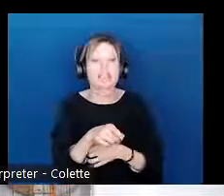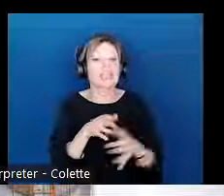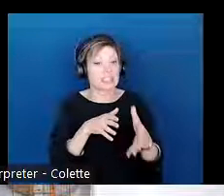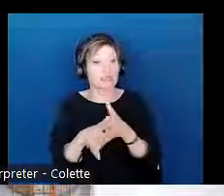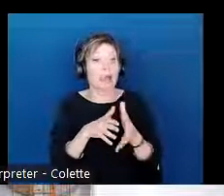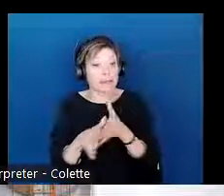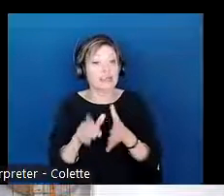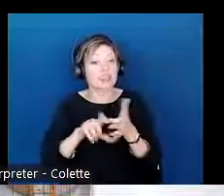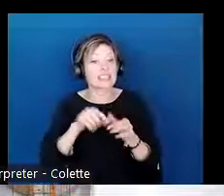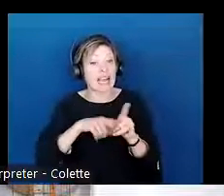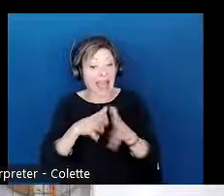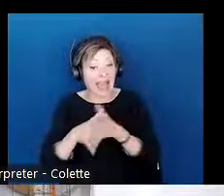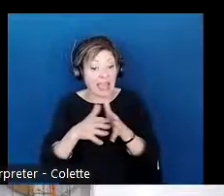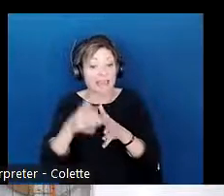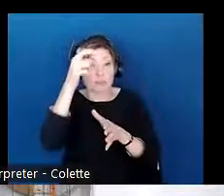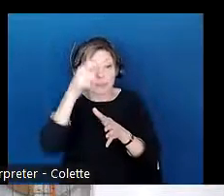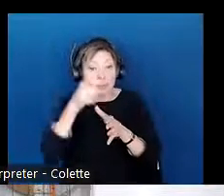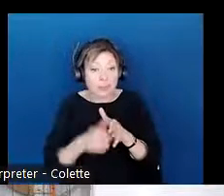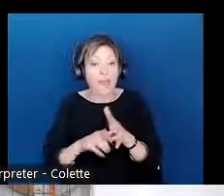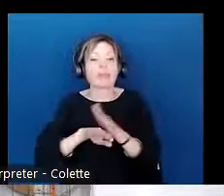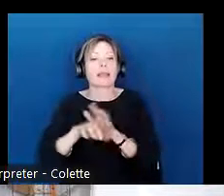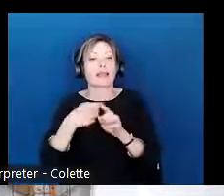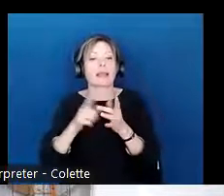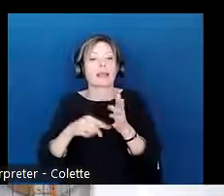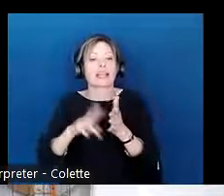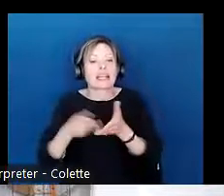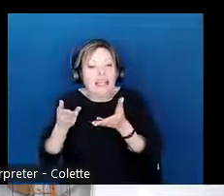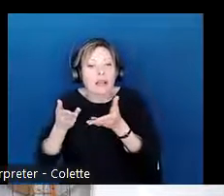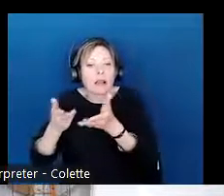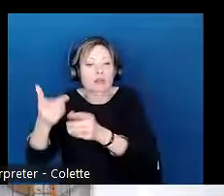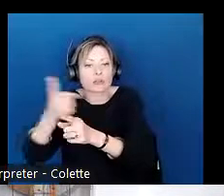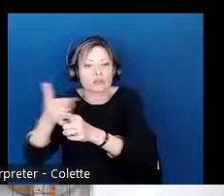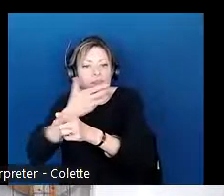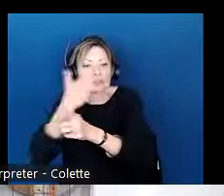and fired in the Kiln and then in this case slid over the